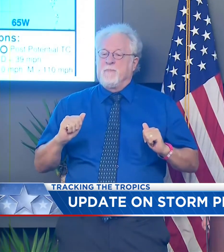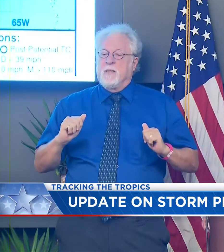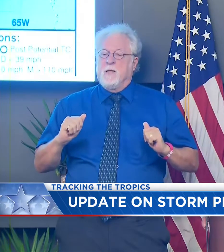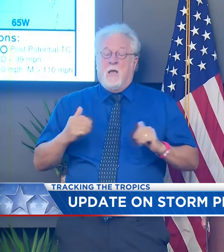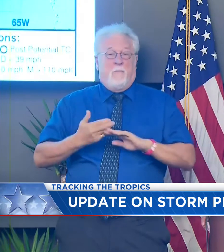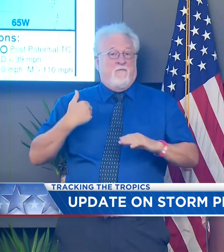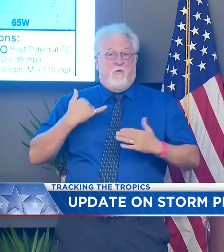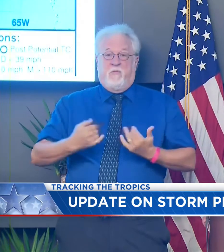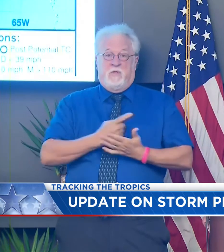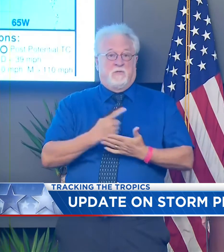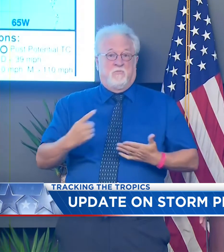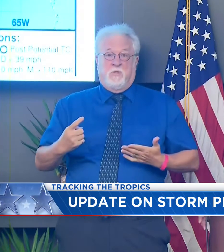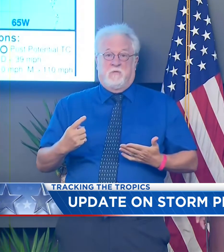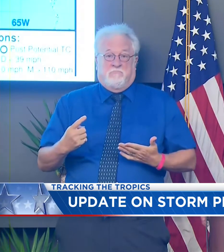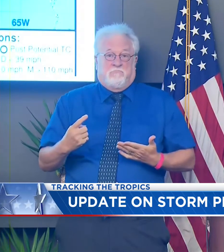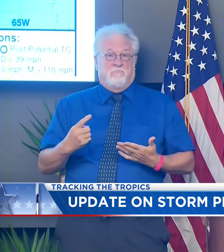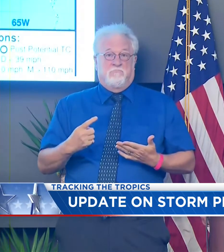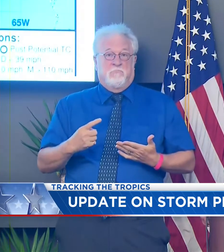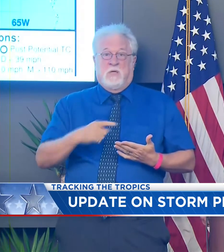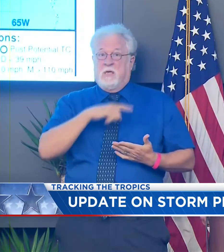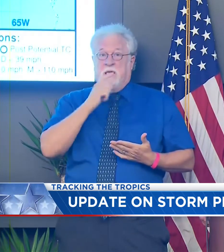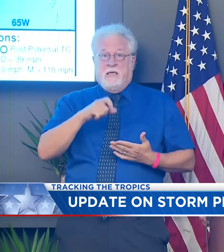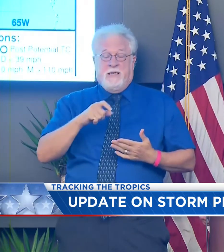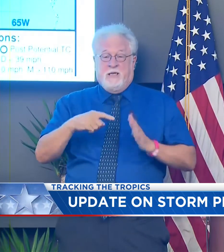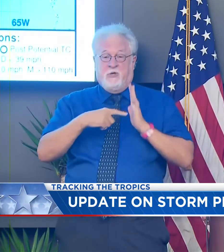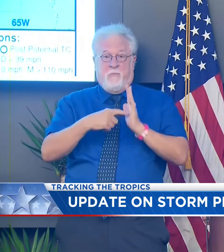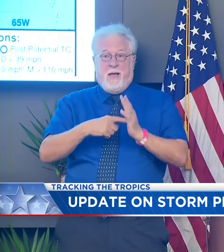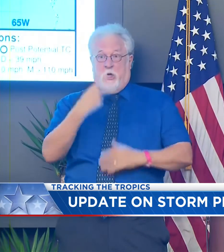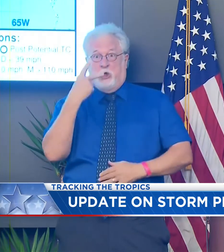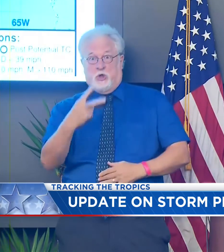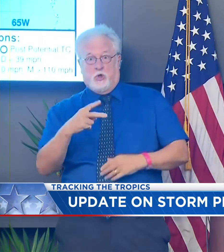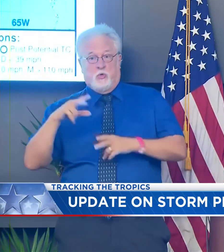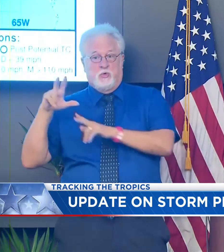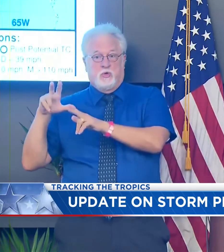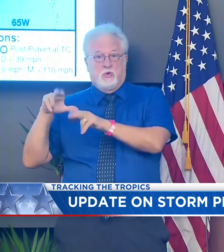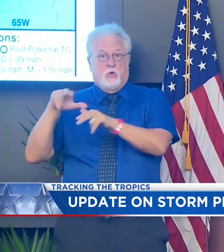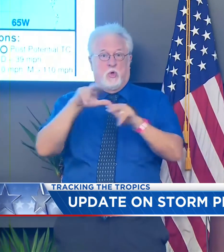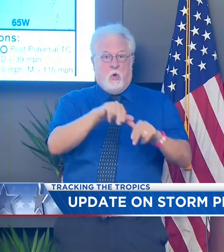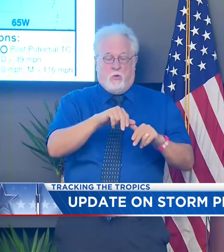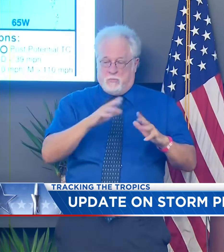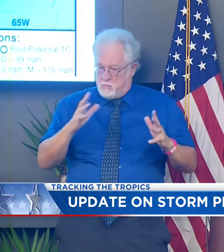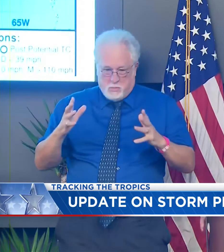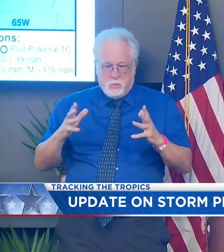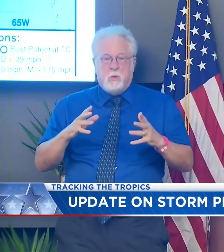MODELLING WITH THE PARISHS IN A CALL LATER THIS AFTERNOON. AS YOU COULD IMAGINE, WE HAVE